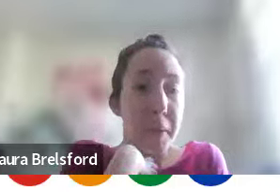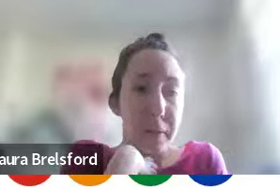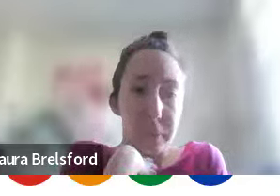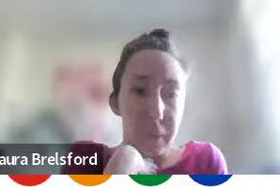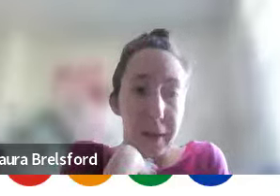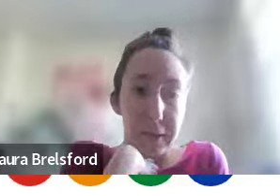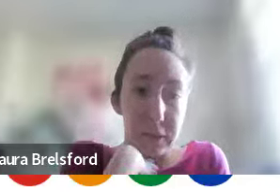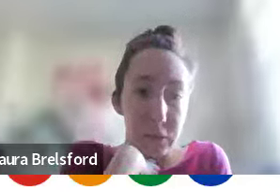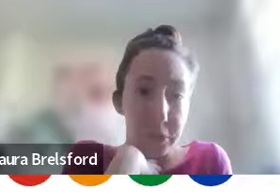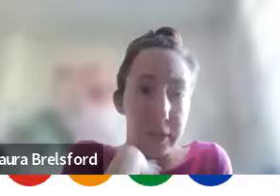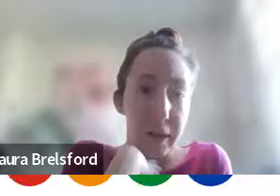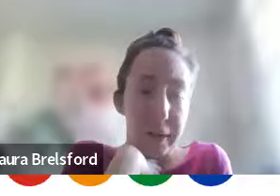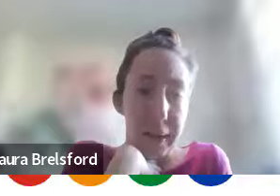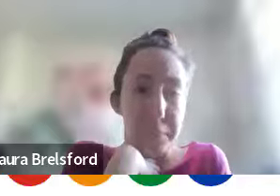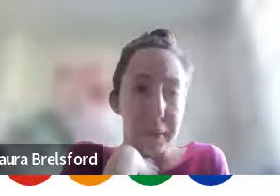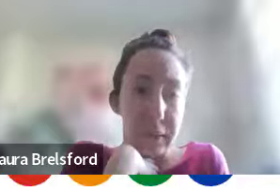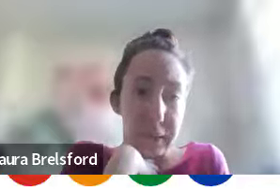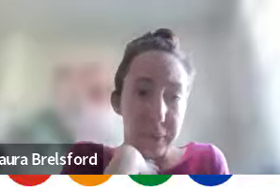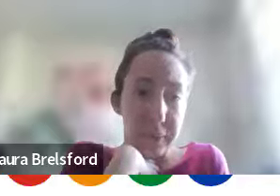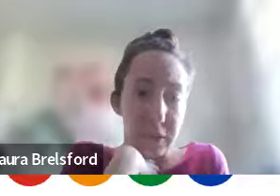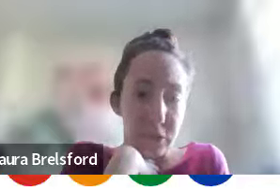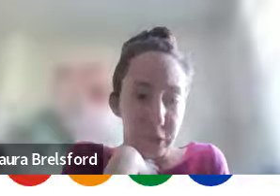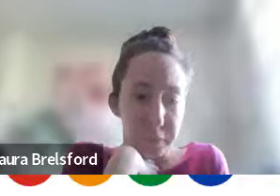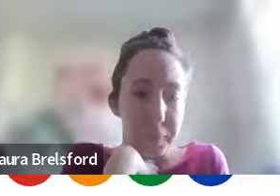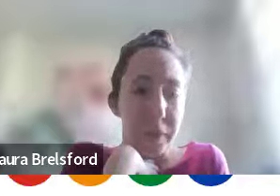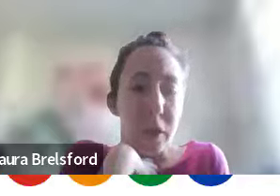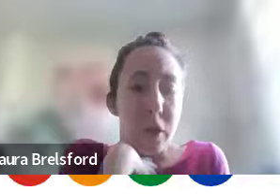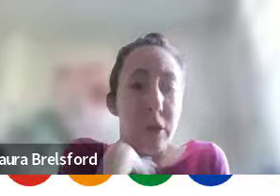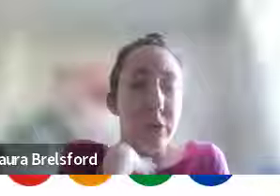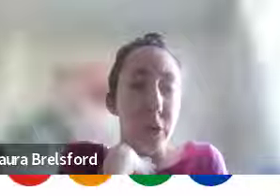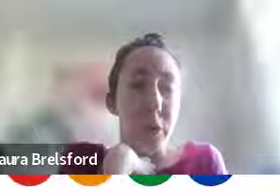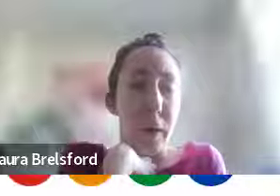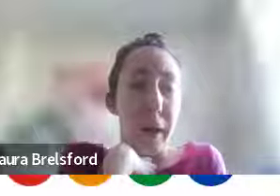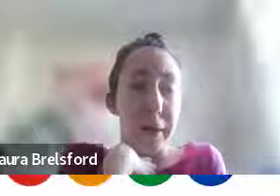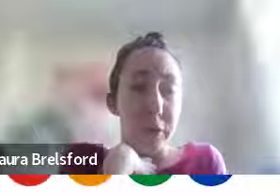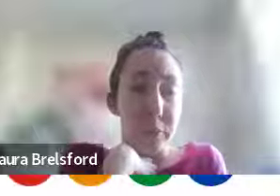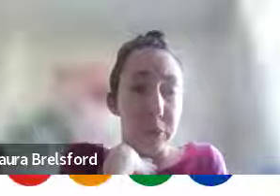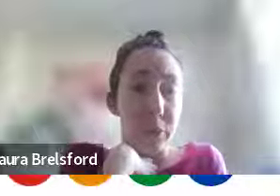DOWN THE LINE, IT IS OUR GOAL TO MAKE THAT SECOND ENTRANCE ACCESSIBLE AS WELL. THAT IS CERTAINLY NOT GOING TO